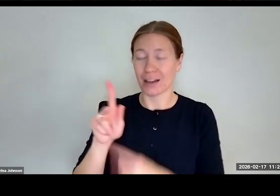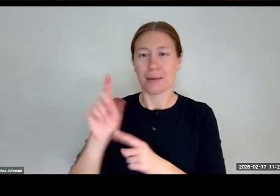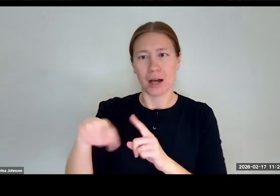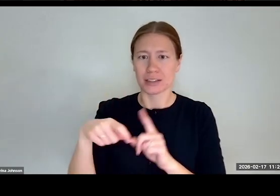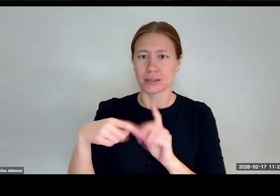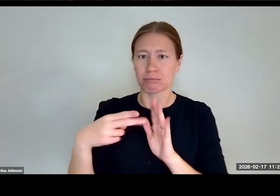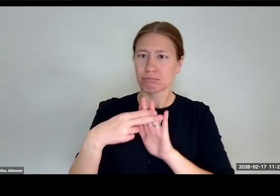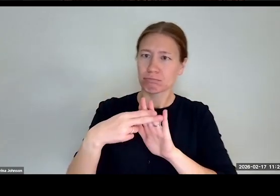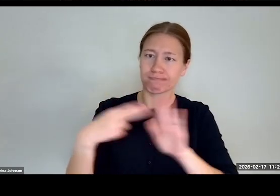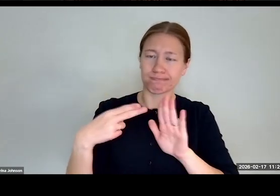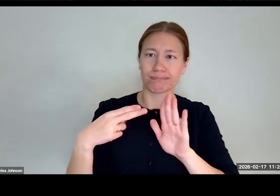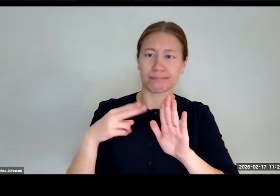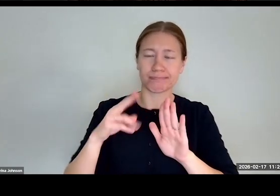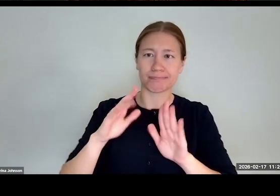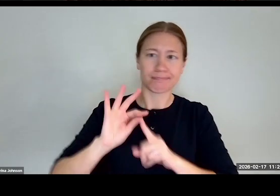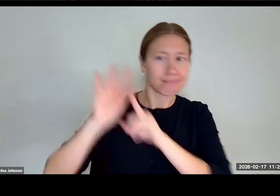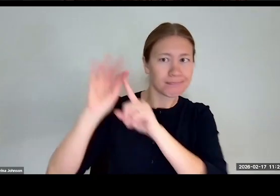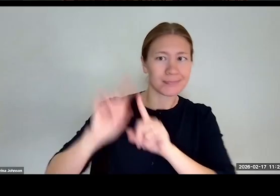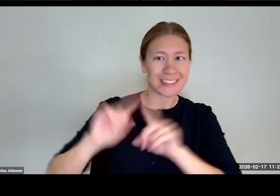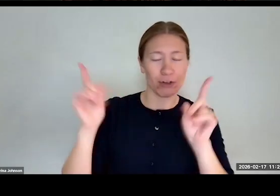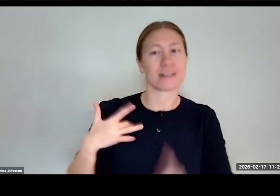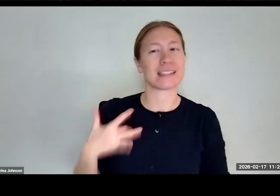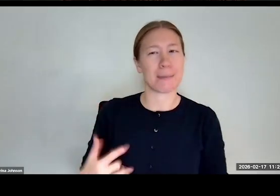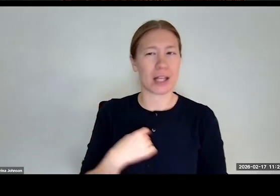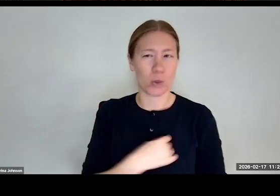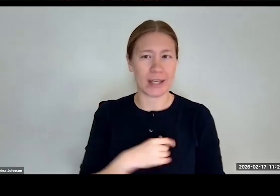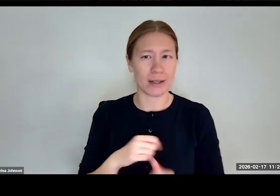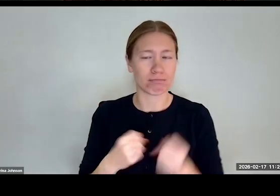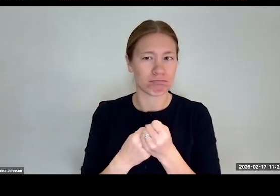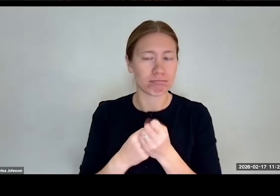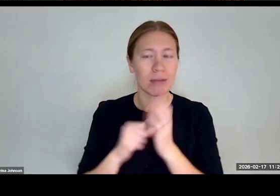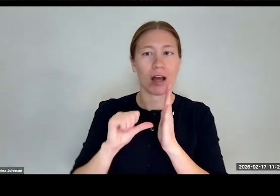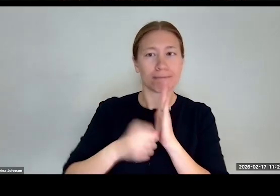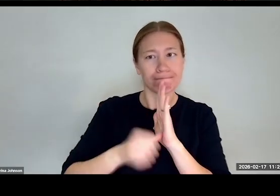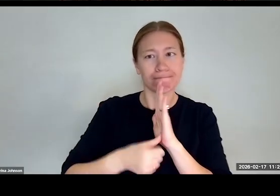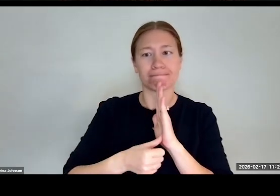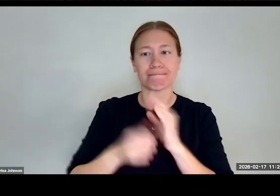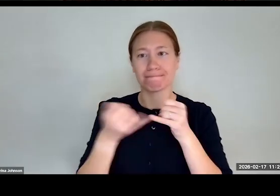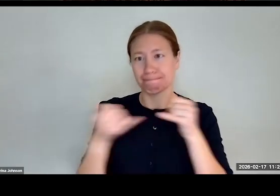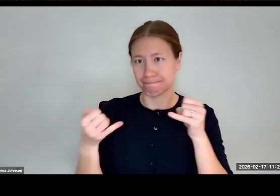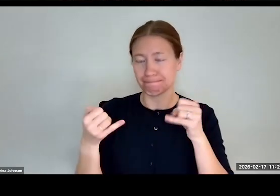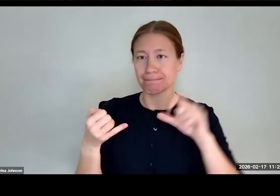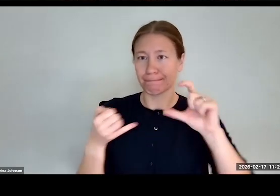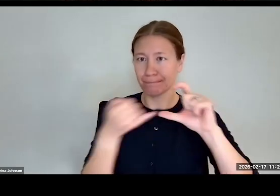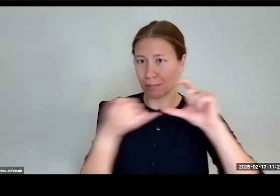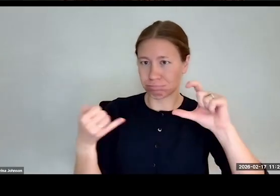So generally we wanna see link text underlined and a different color from the surrounding text. This does help to visually distinguish it